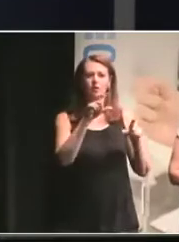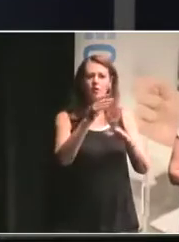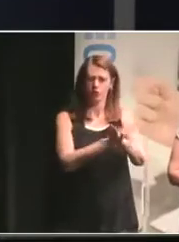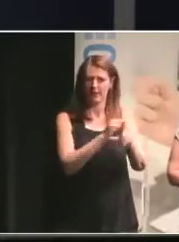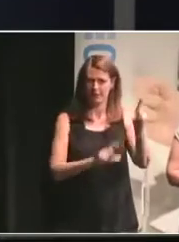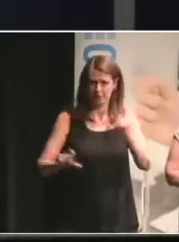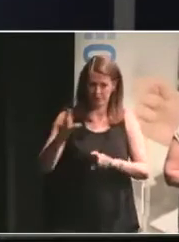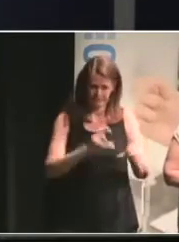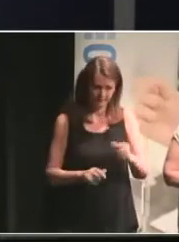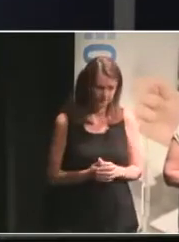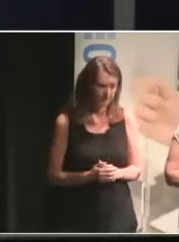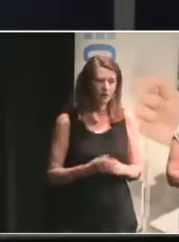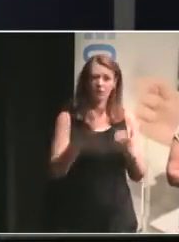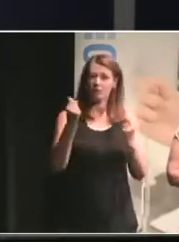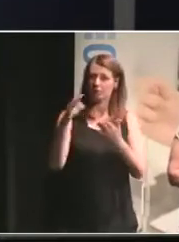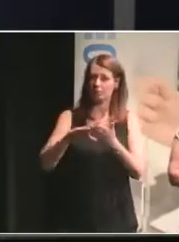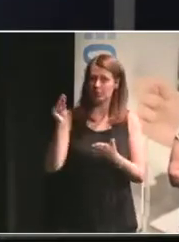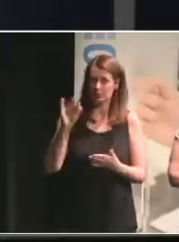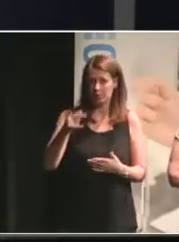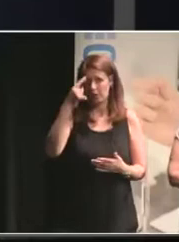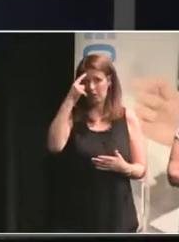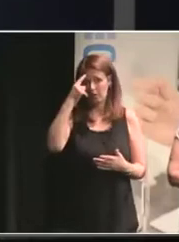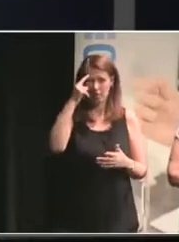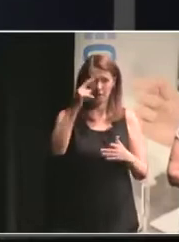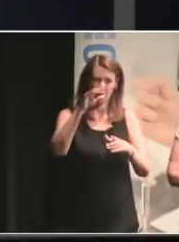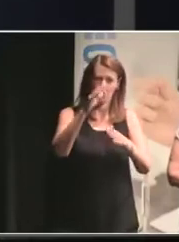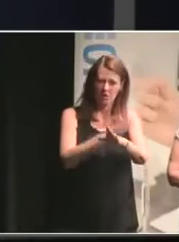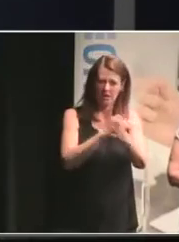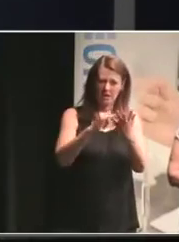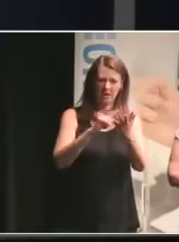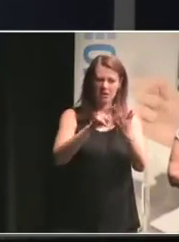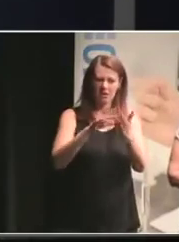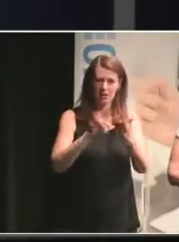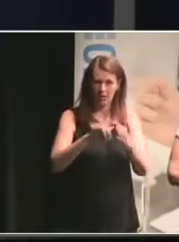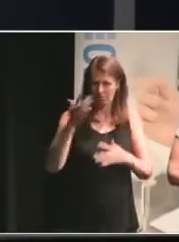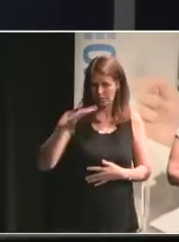and for some students they might think of green slime because they did that at school and then